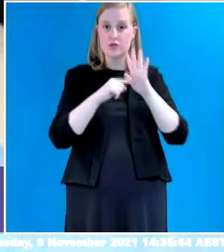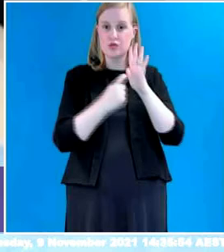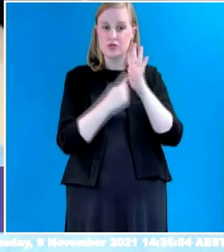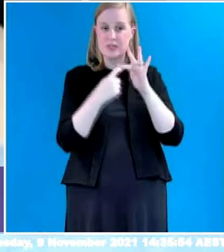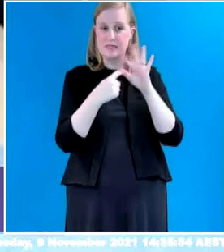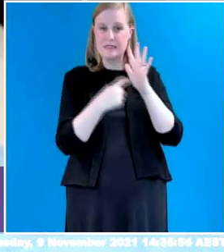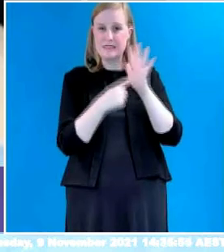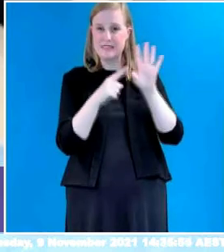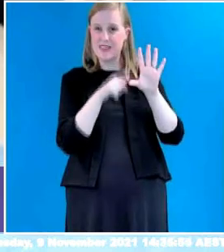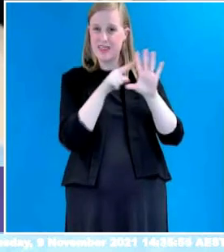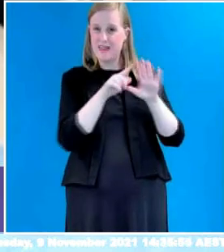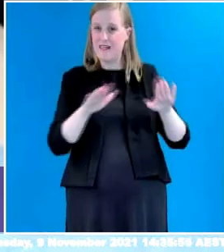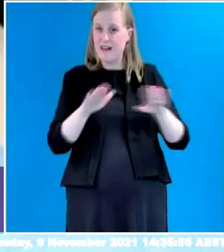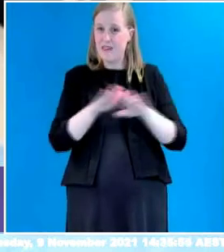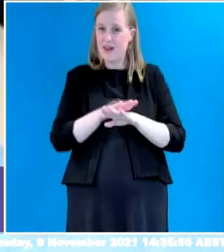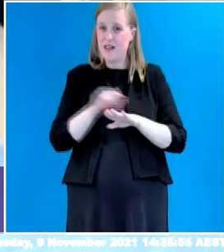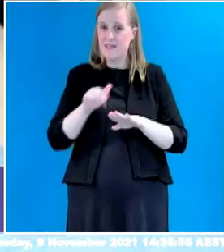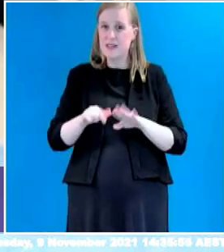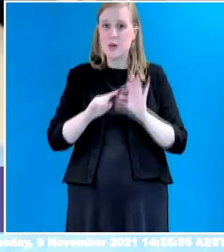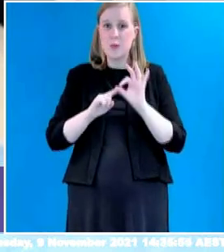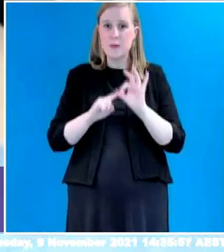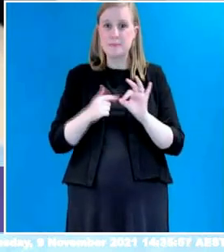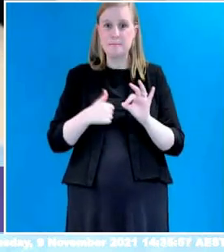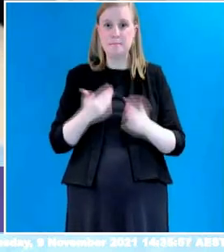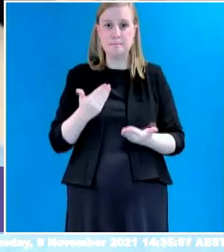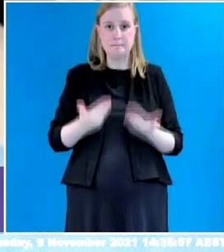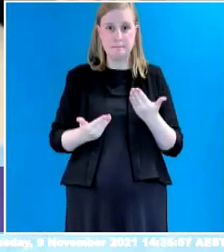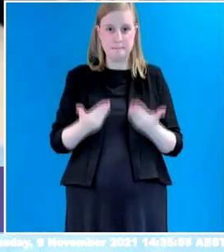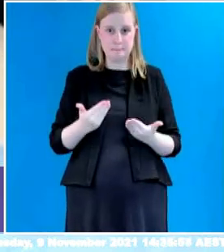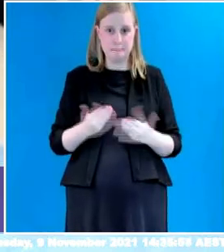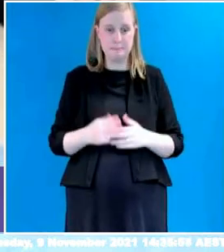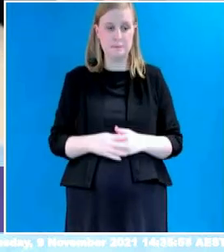I'm not entirely sure what you are getting at, but I think the